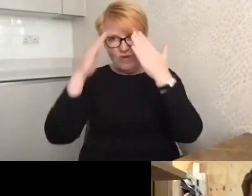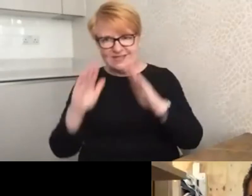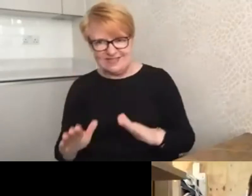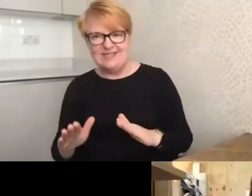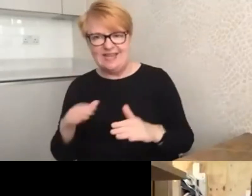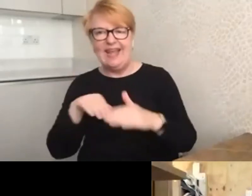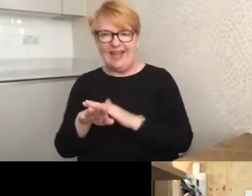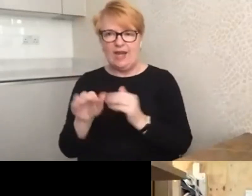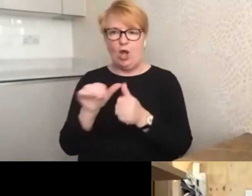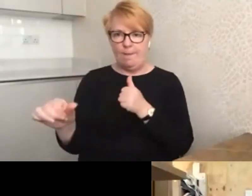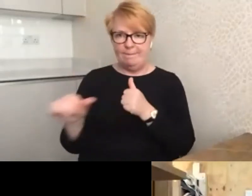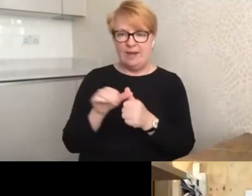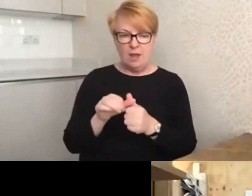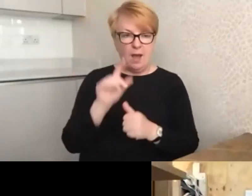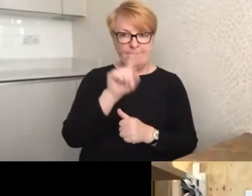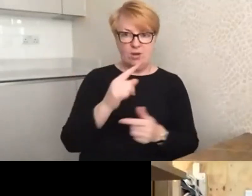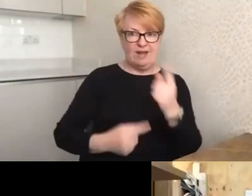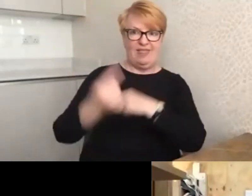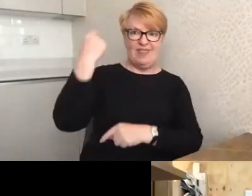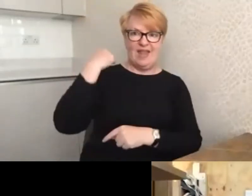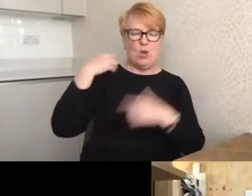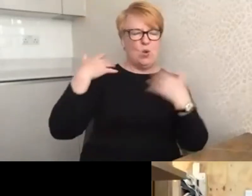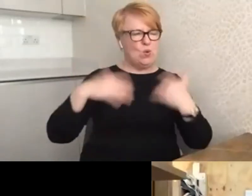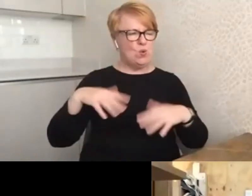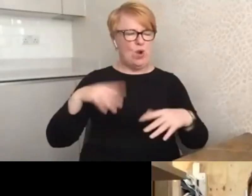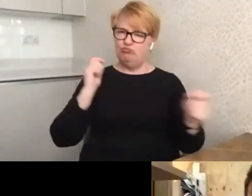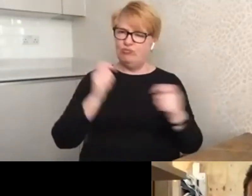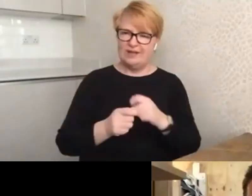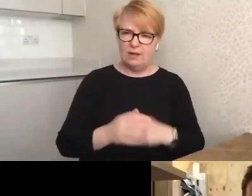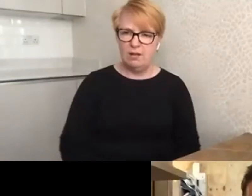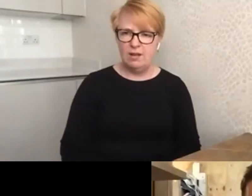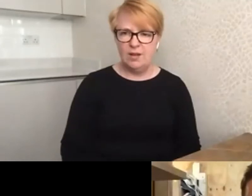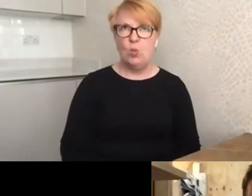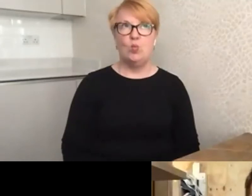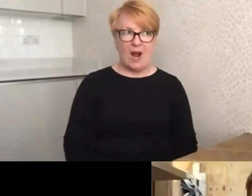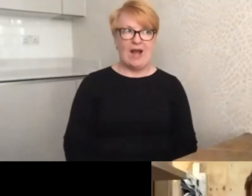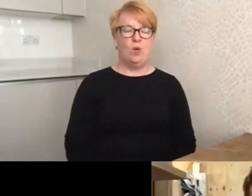But at the time, it was really radical. And, you know, it still is a massive influence on,